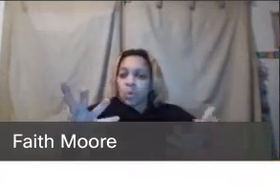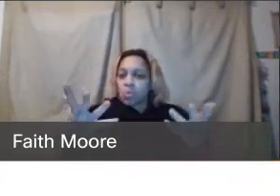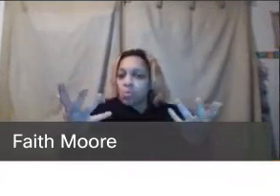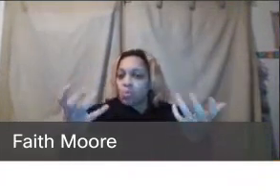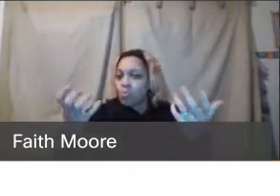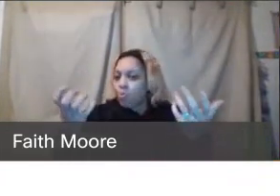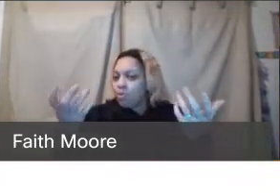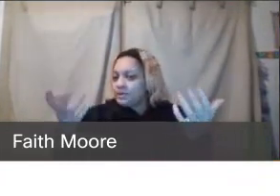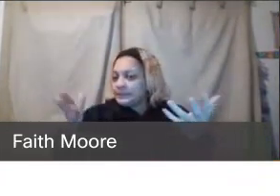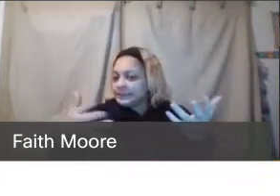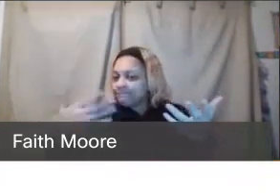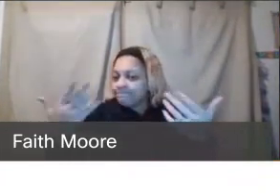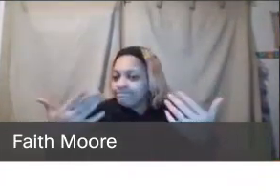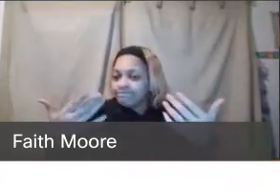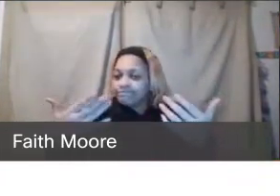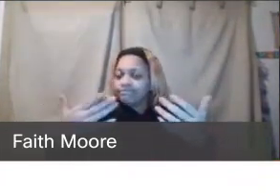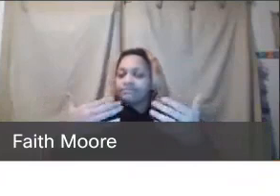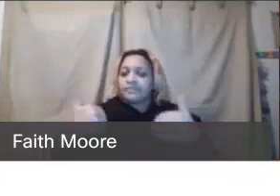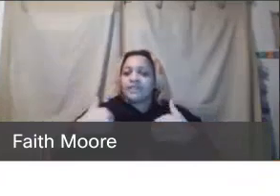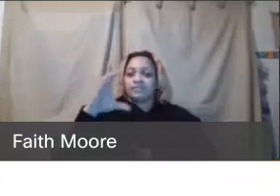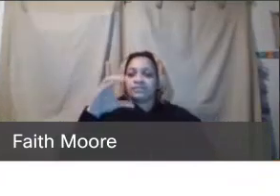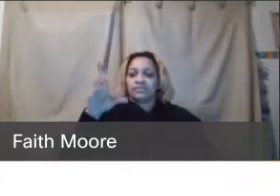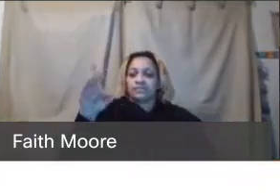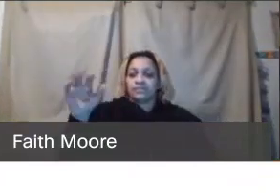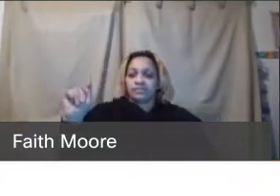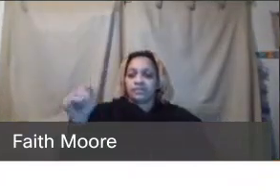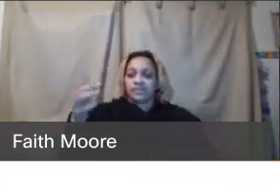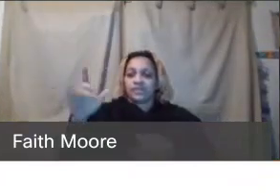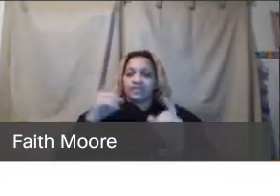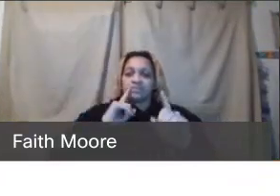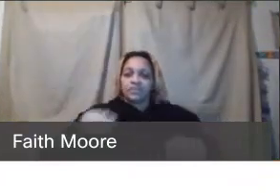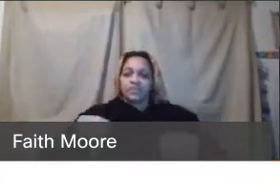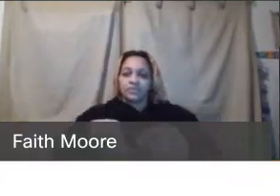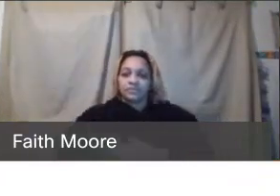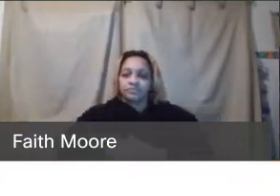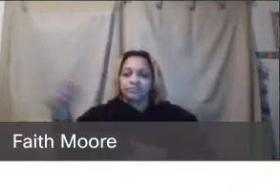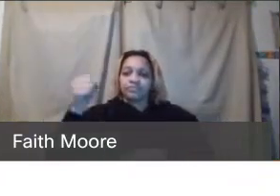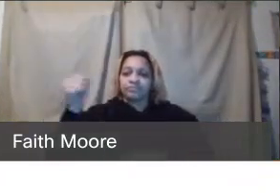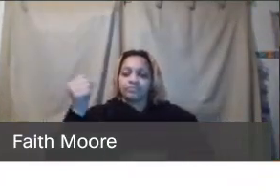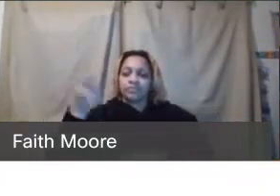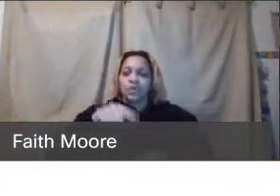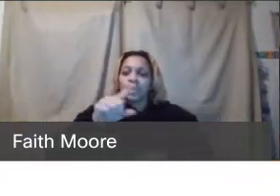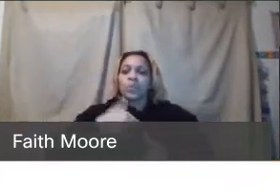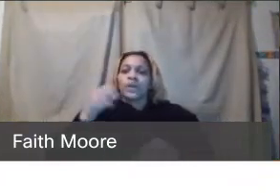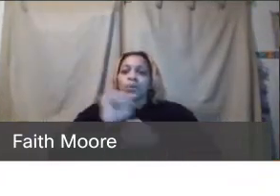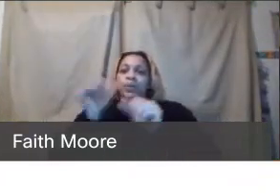Have the answer this 1? Yep that might be. So we, we are working with the motor coach.